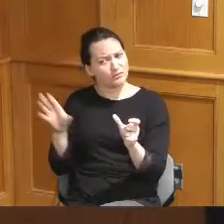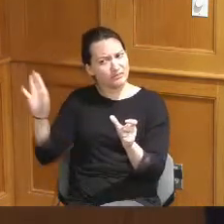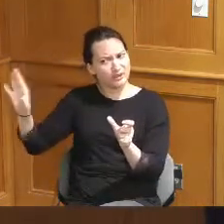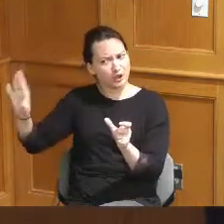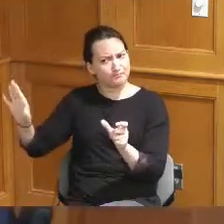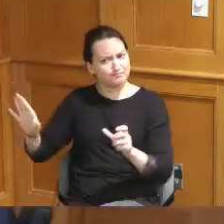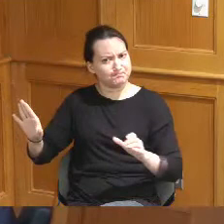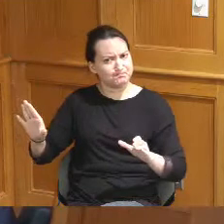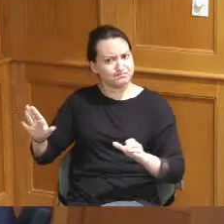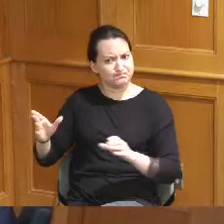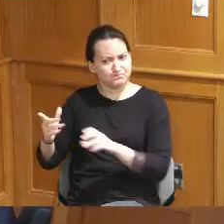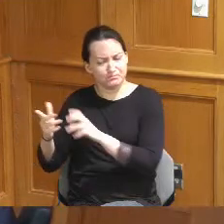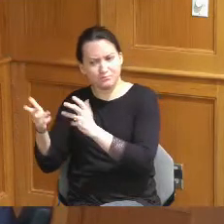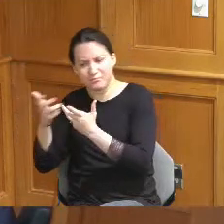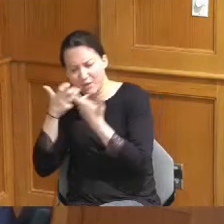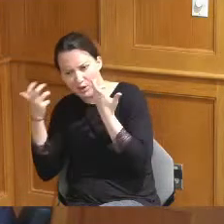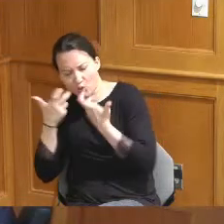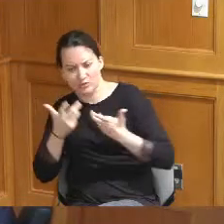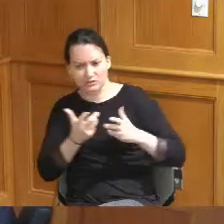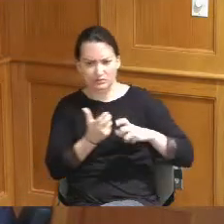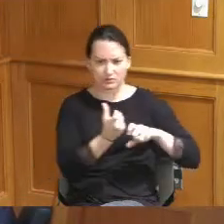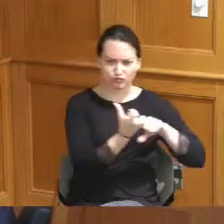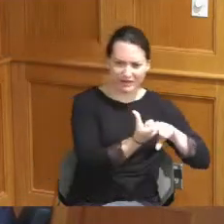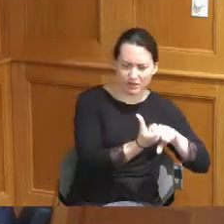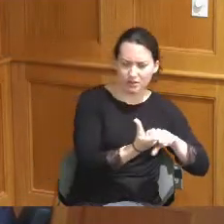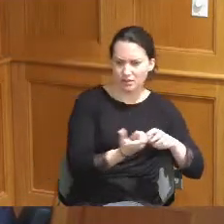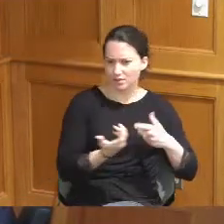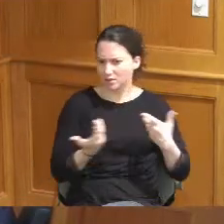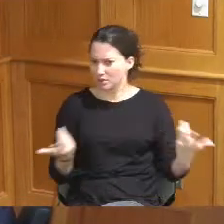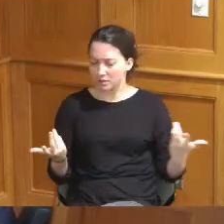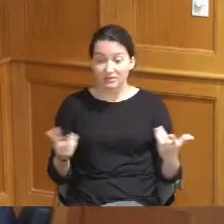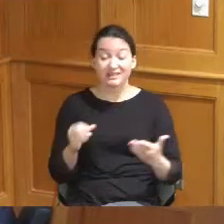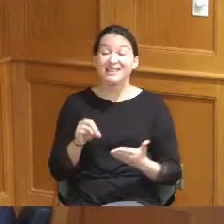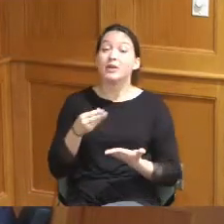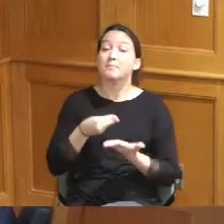that are are occupying certainly so if we're buying new ones it would probably be a part of